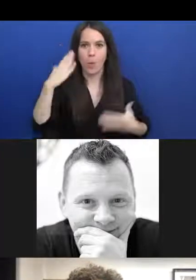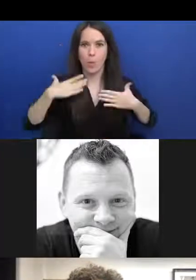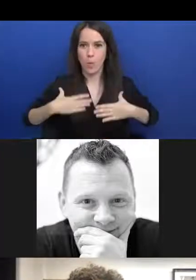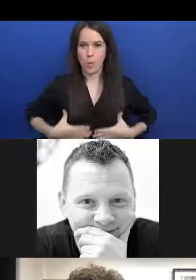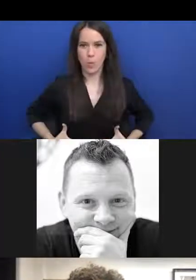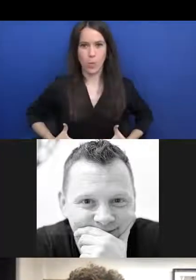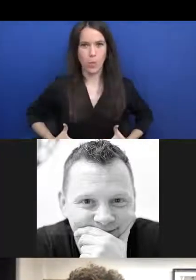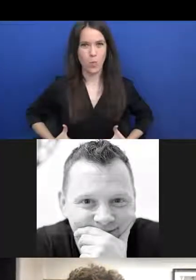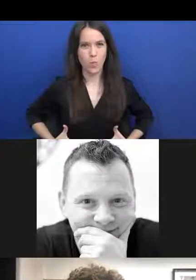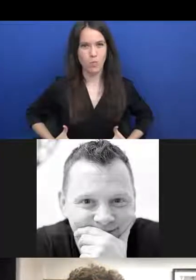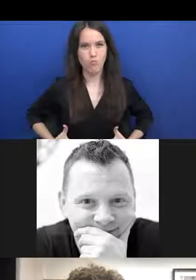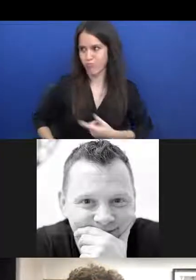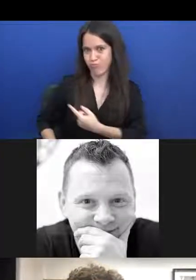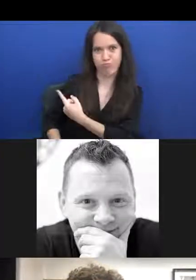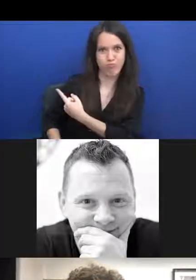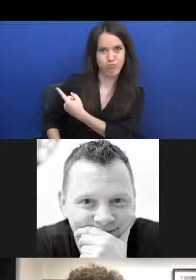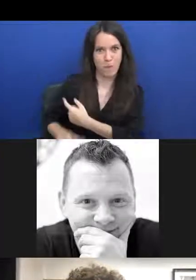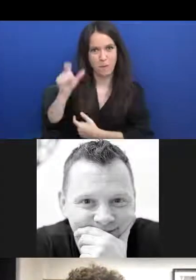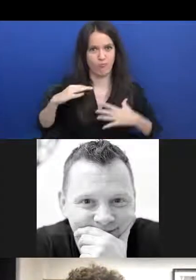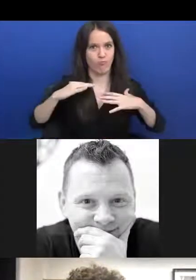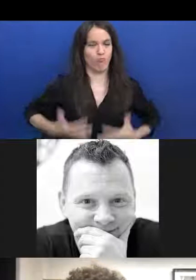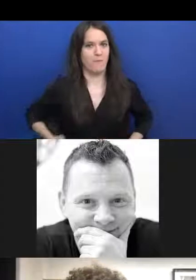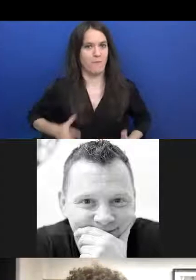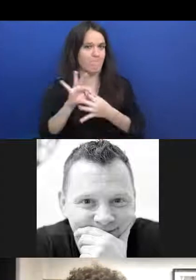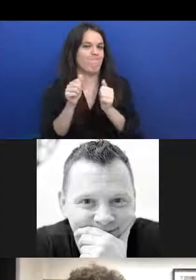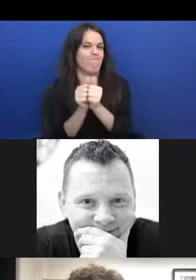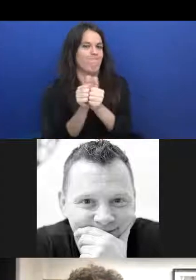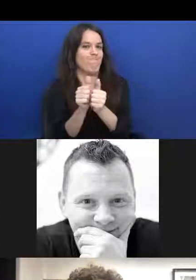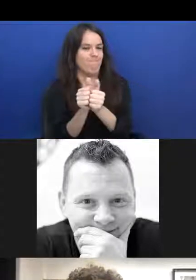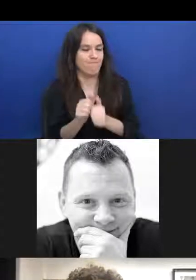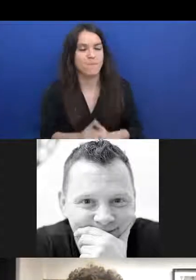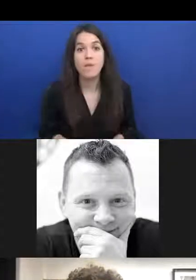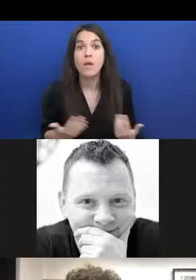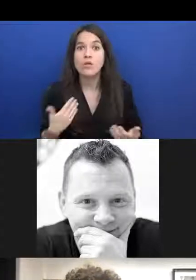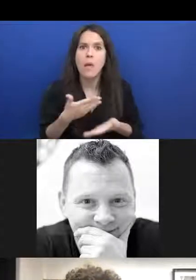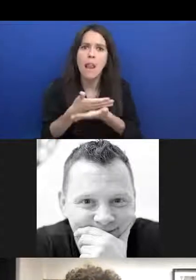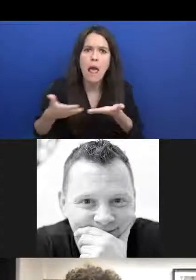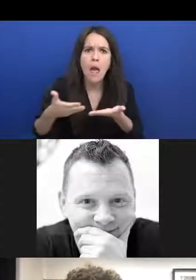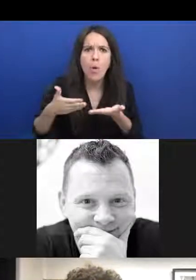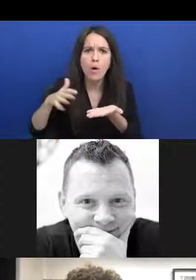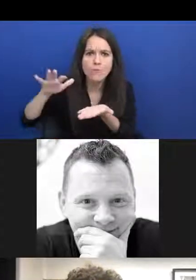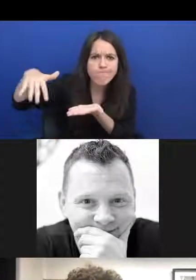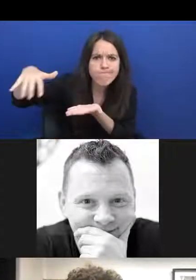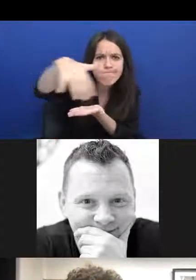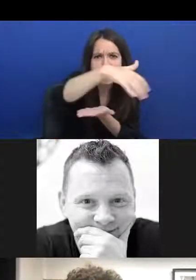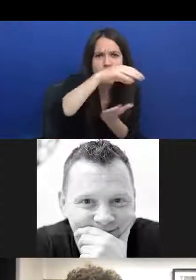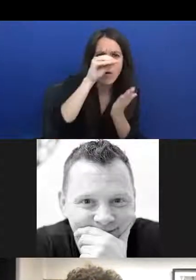so we were doing language documentation structural analysis so syntax semantics